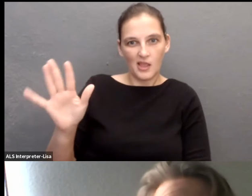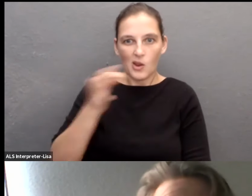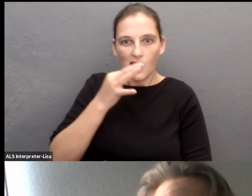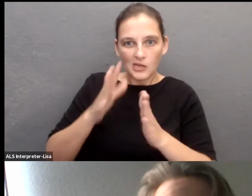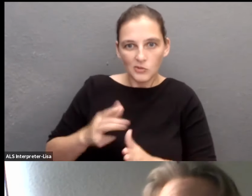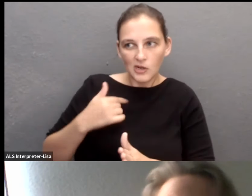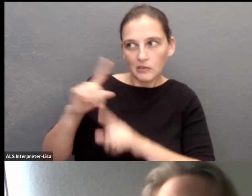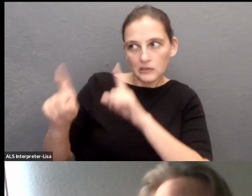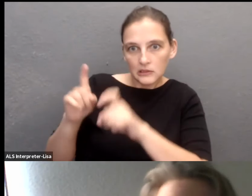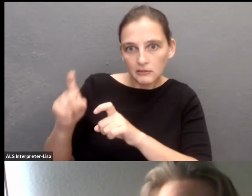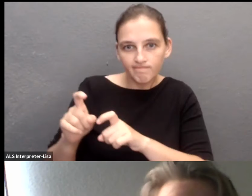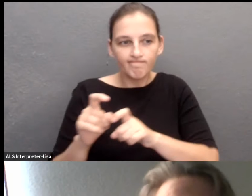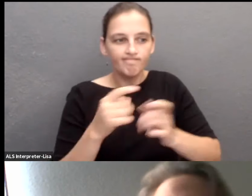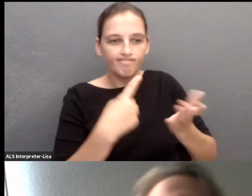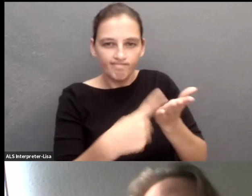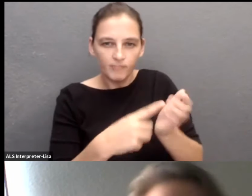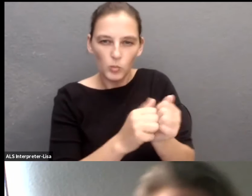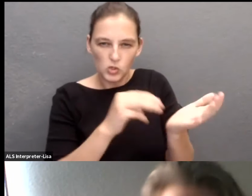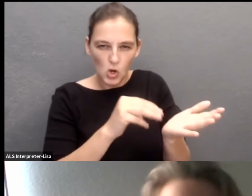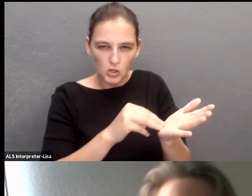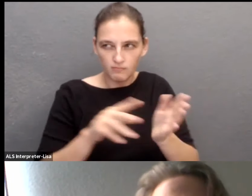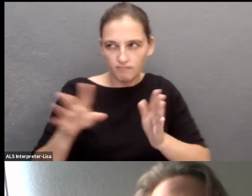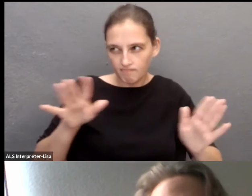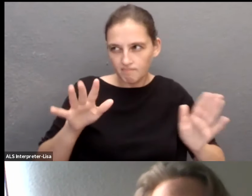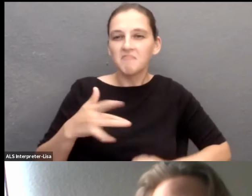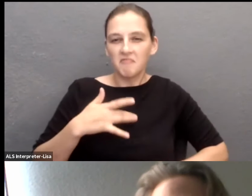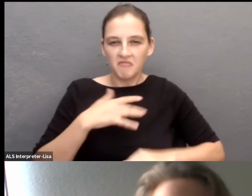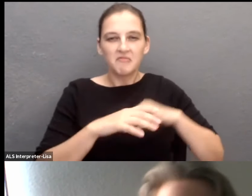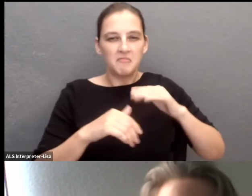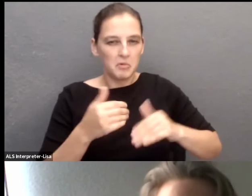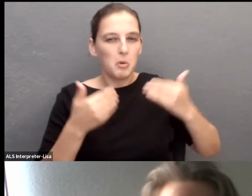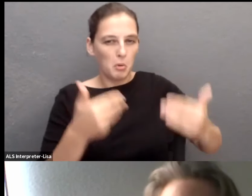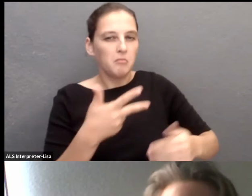and felt comfortable with him getting the dose of the vaccine.